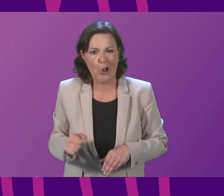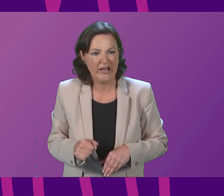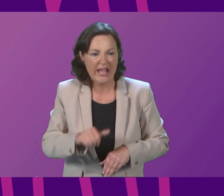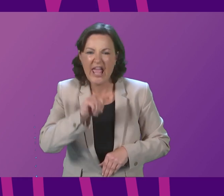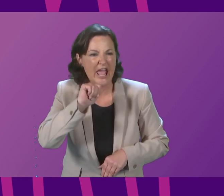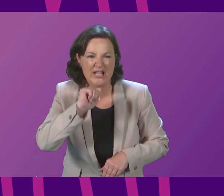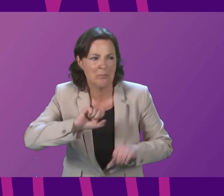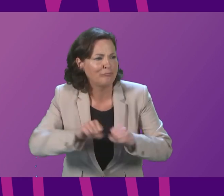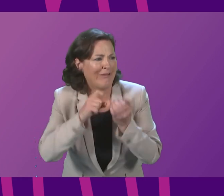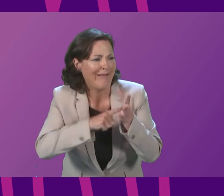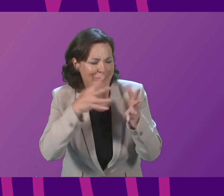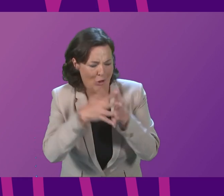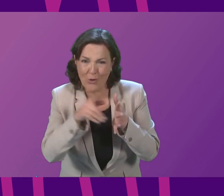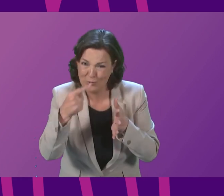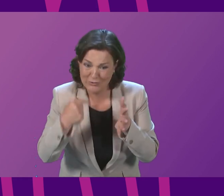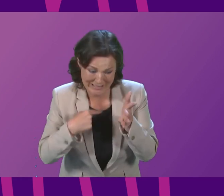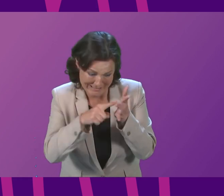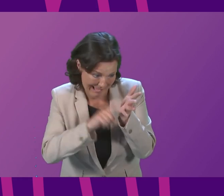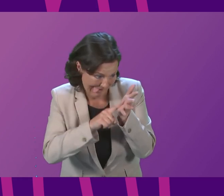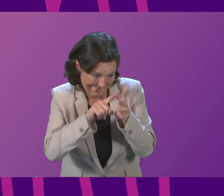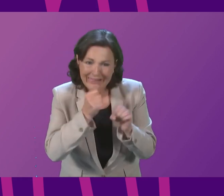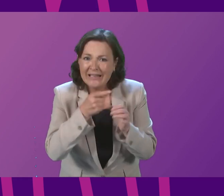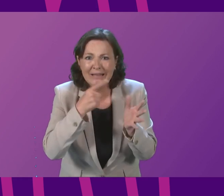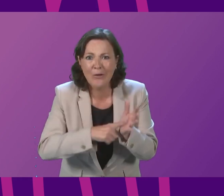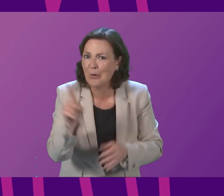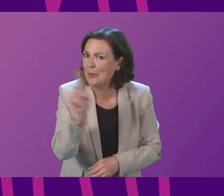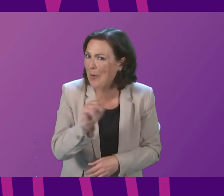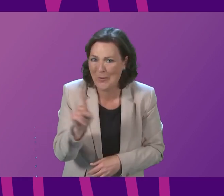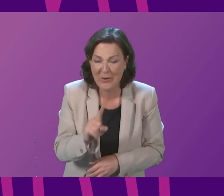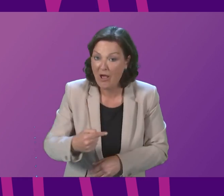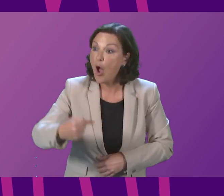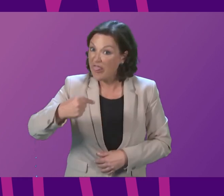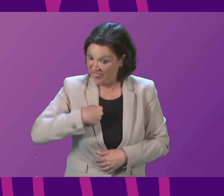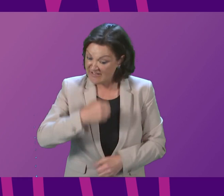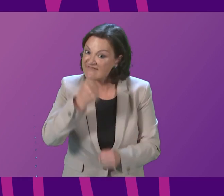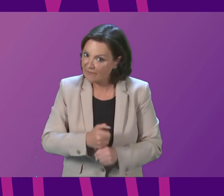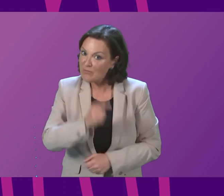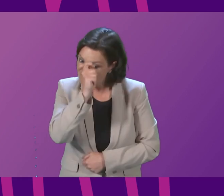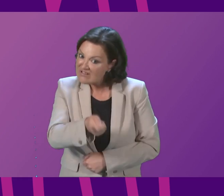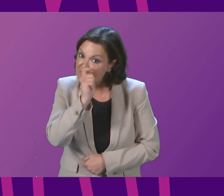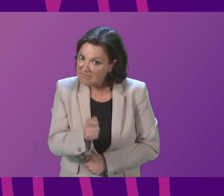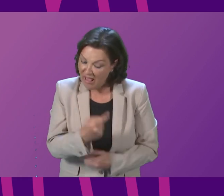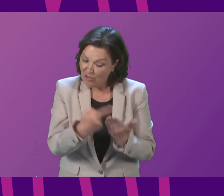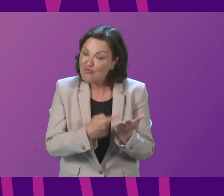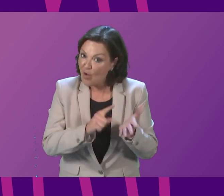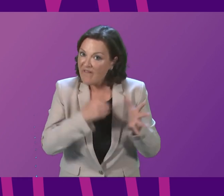It is not a question of whether this Government respects the rule of law; we do and always will.